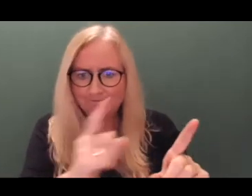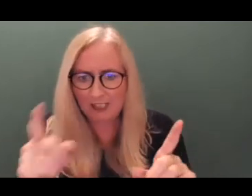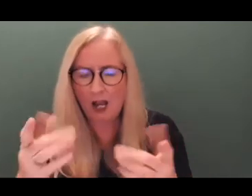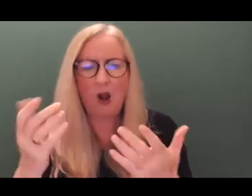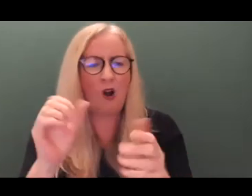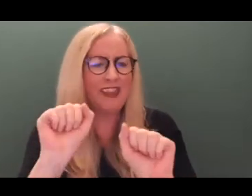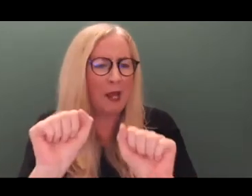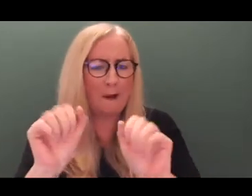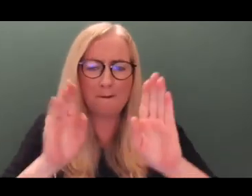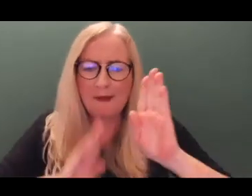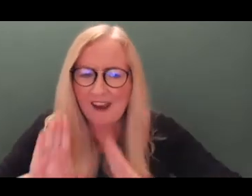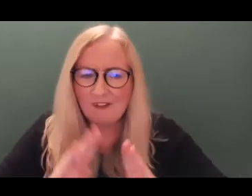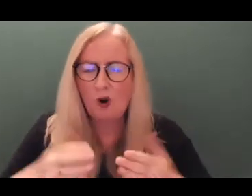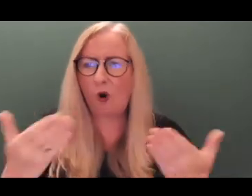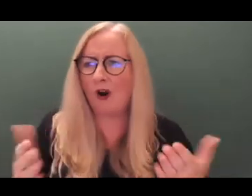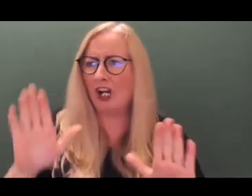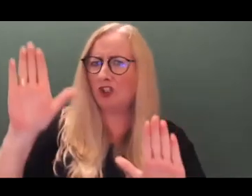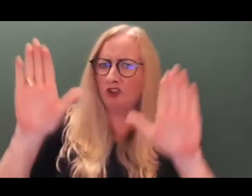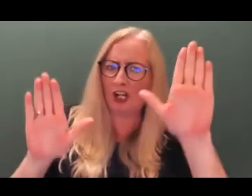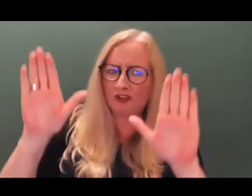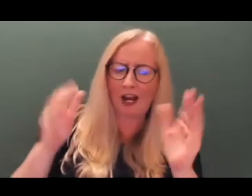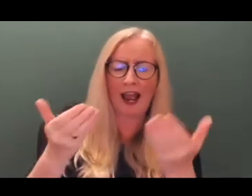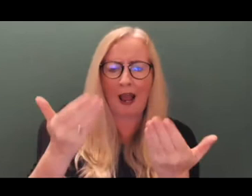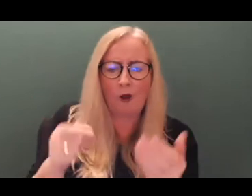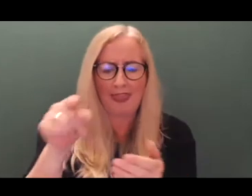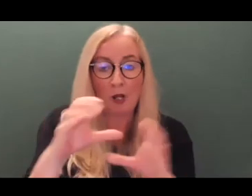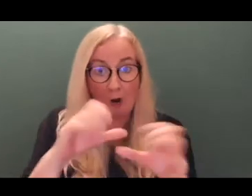or gestures to communicate, that we all have to start thinking differently about that,